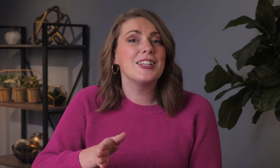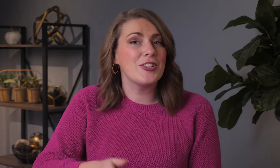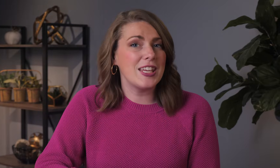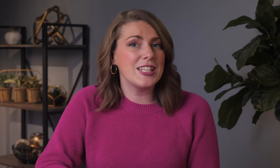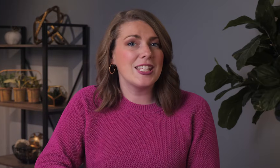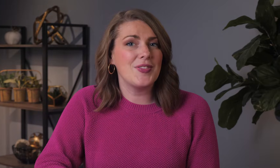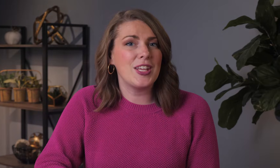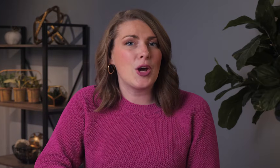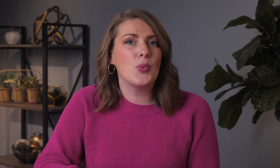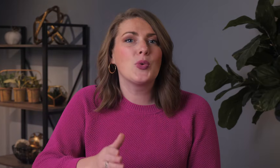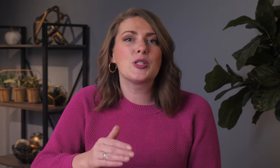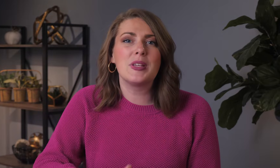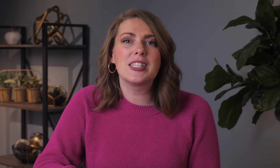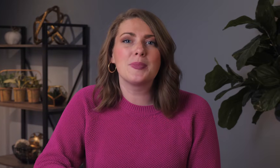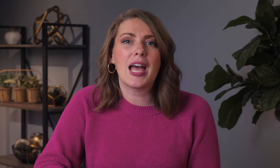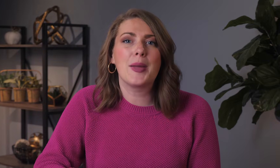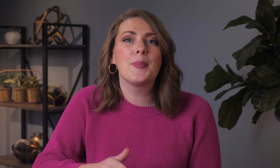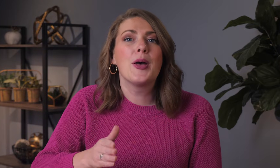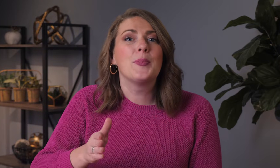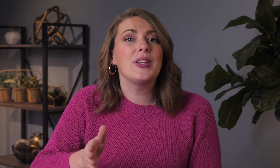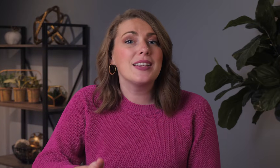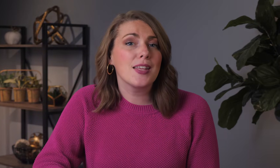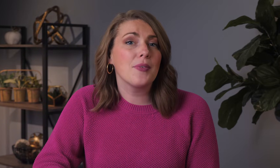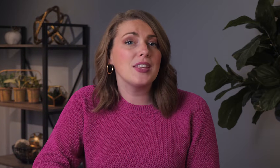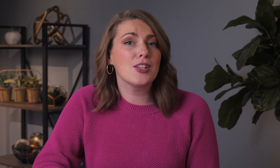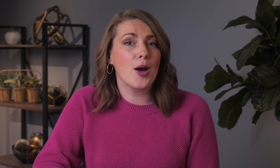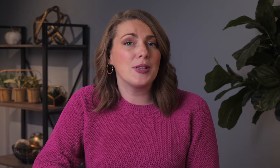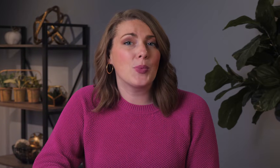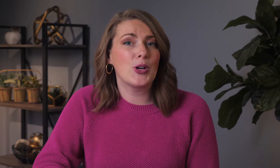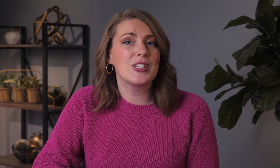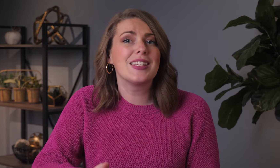Near the end of this video we'll spend some time putting some of these common words